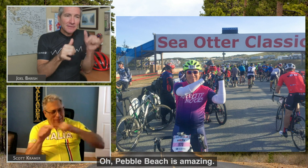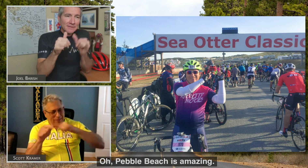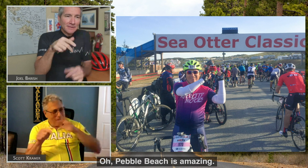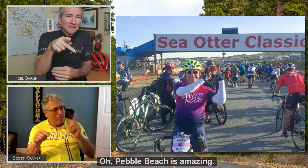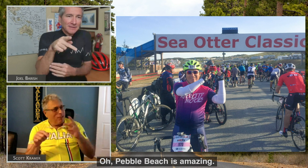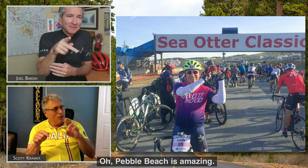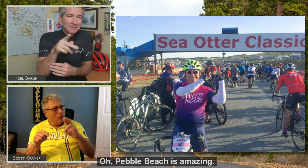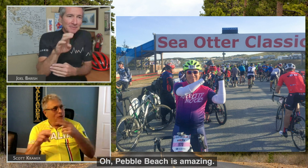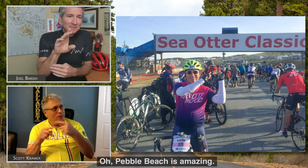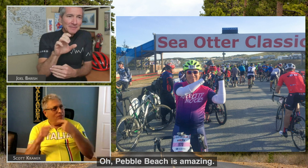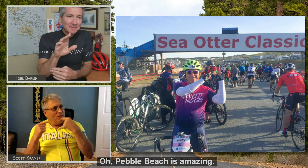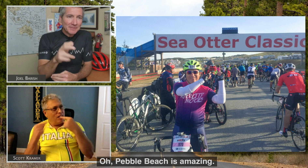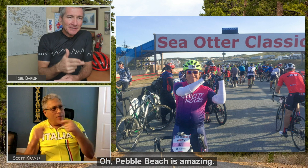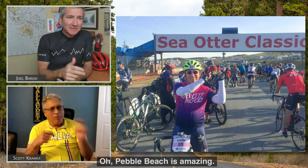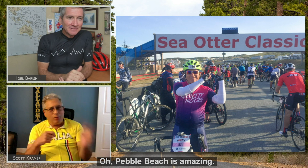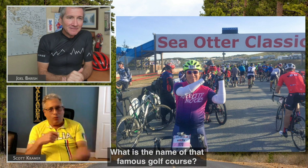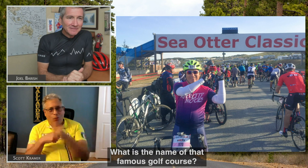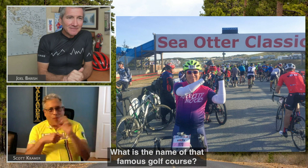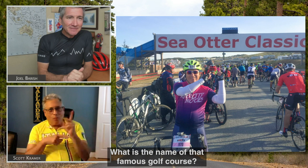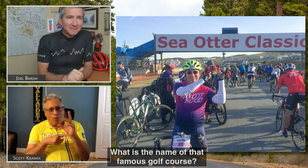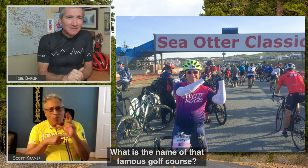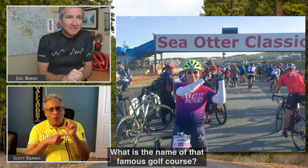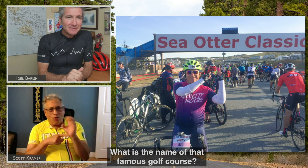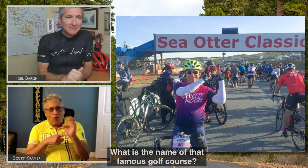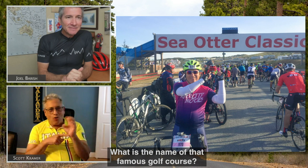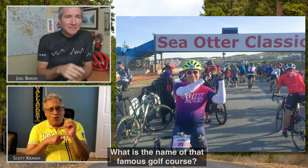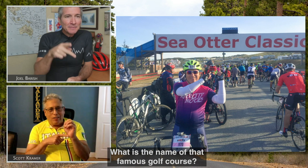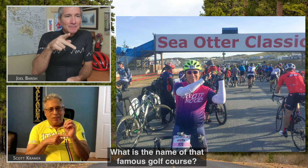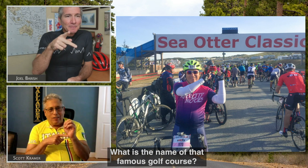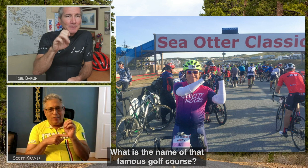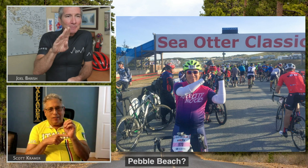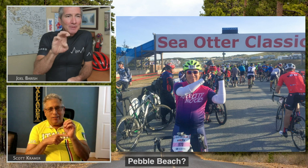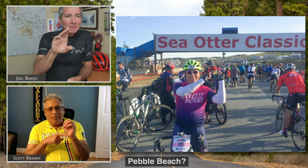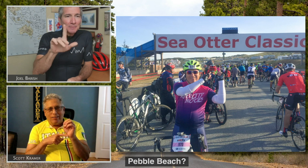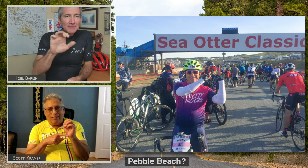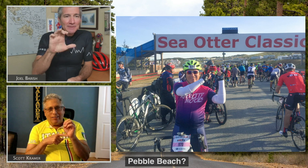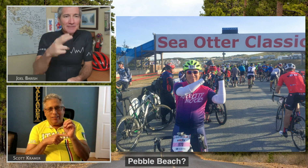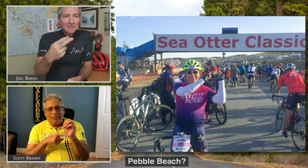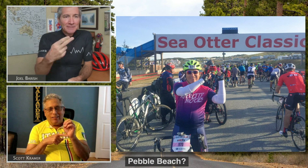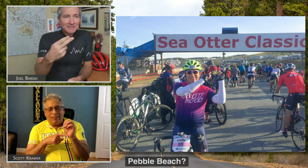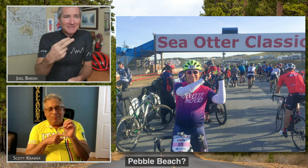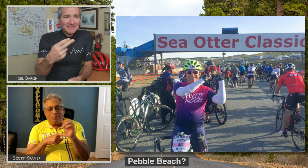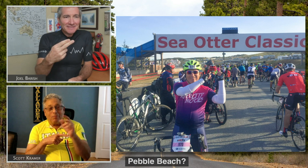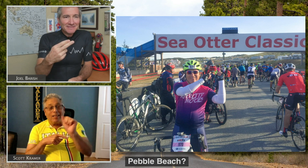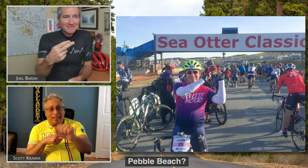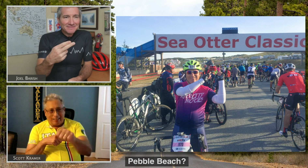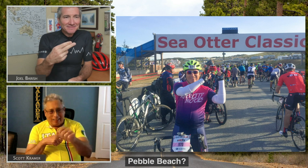Oh, Pebble Beach is amazing. What is the name of that famous golf course? Pebble Beach?